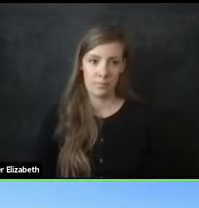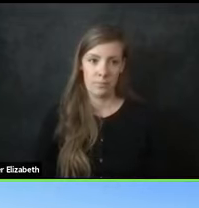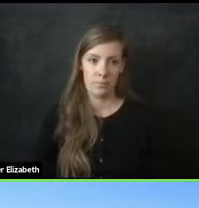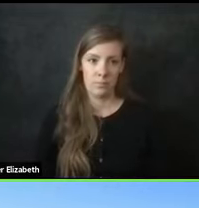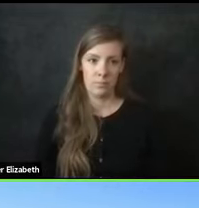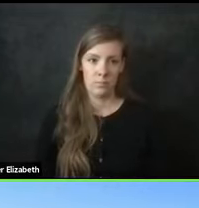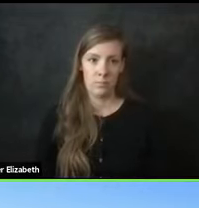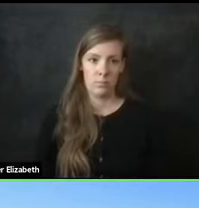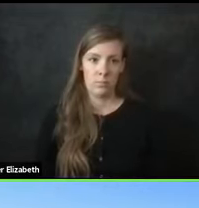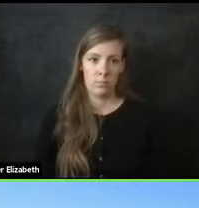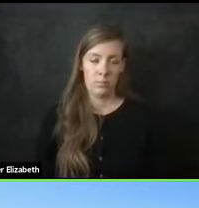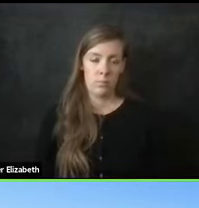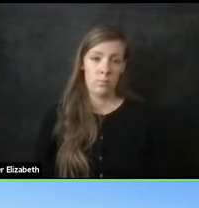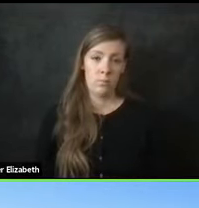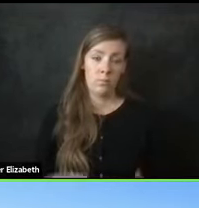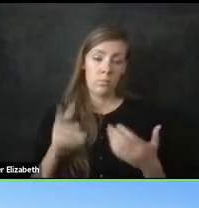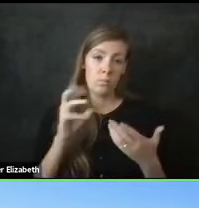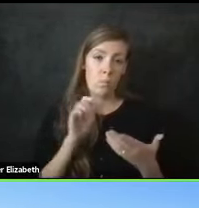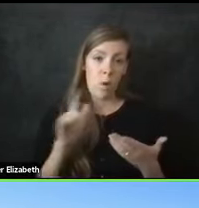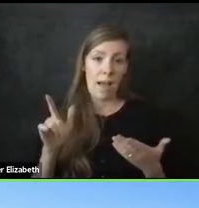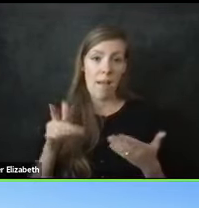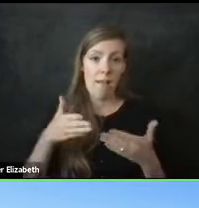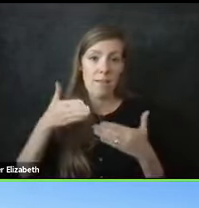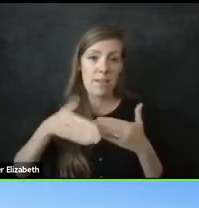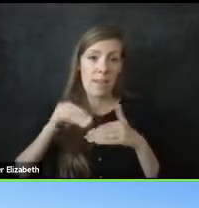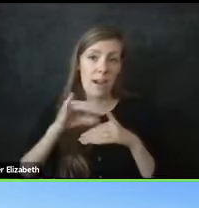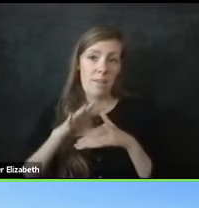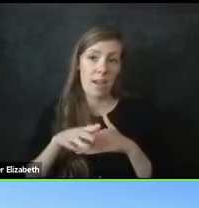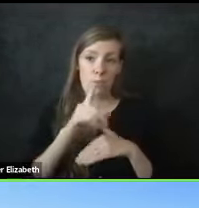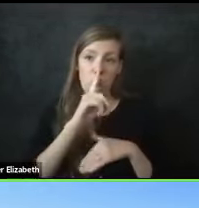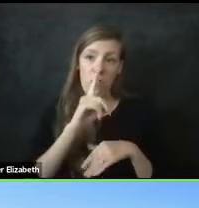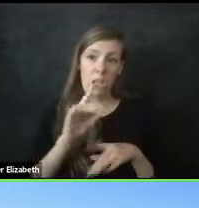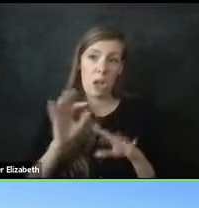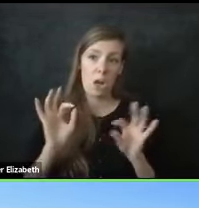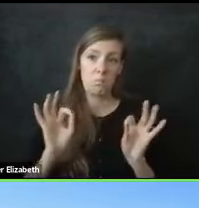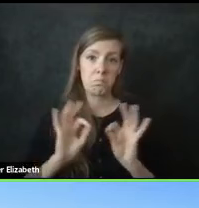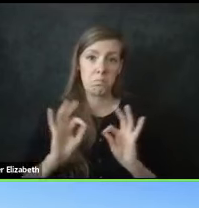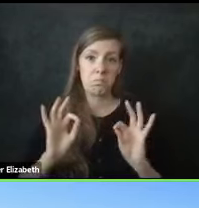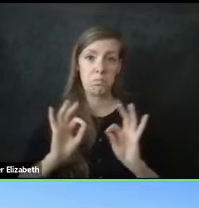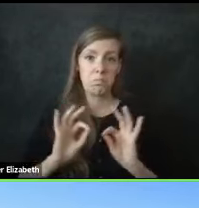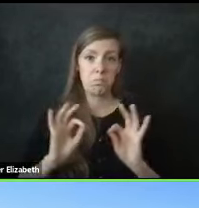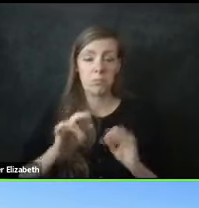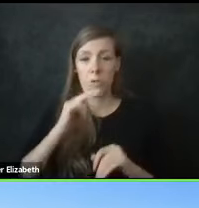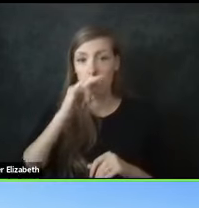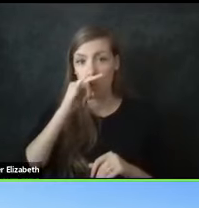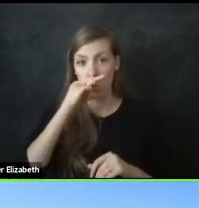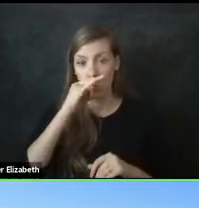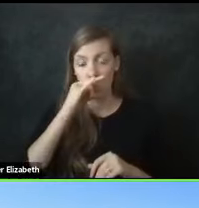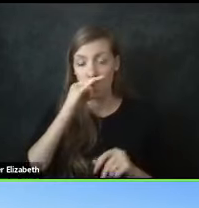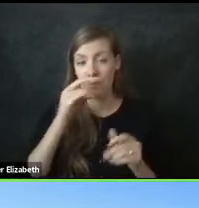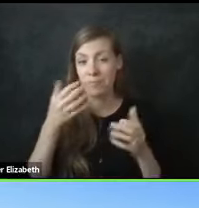Overall, the side effects are quite minimal for children. So the chance of having severe outcomes,